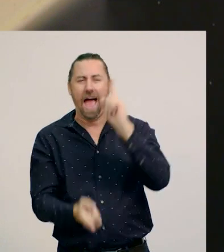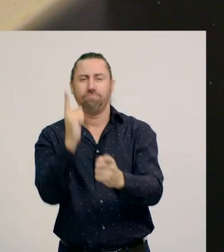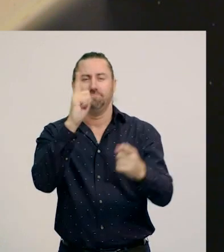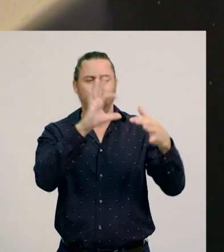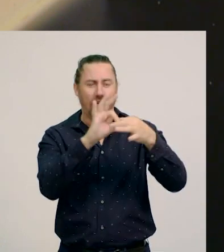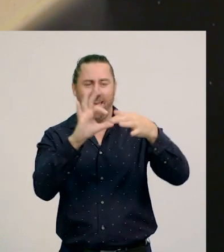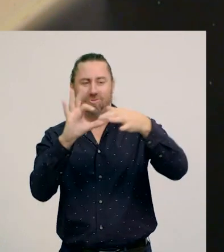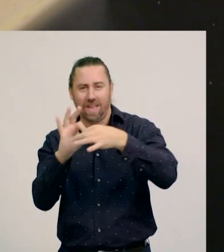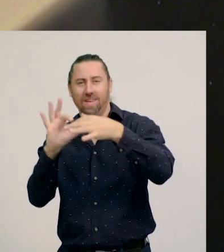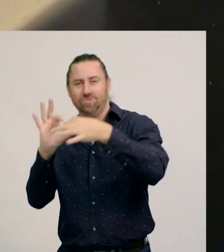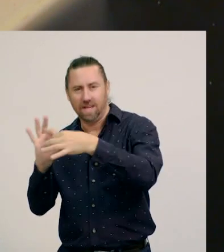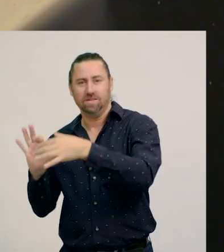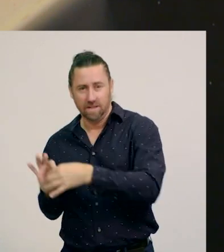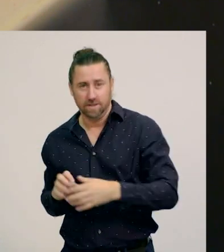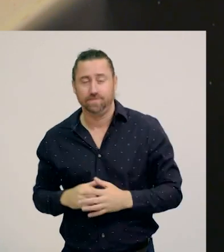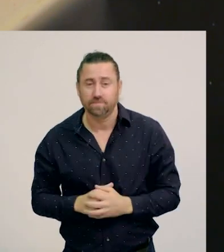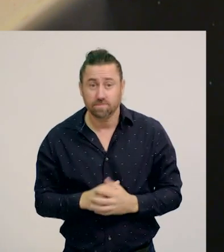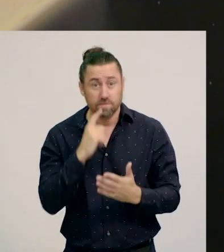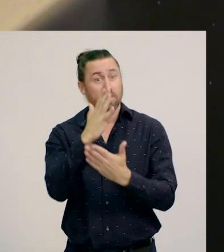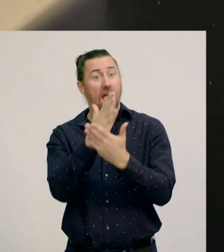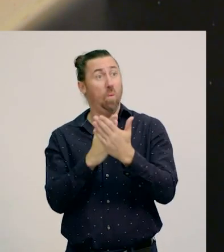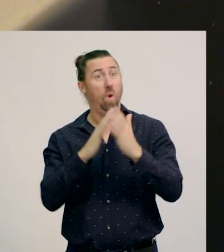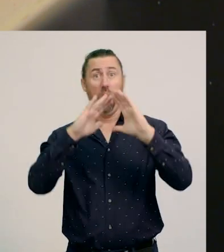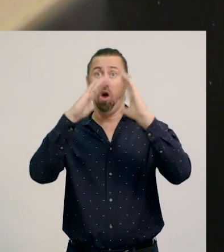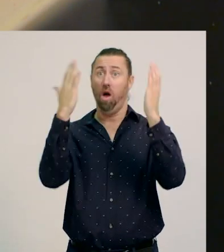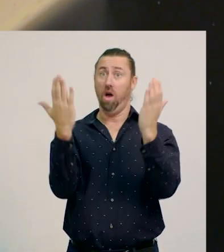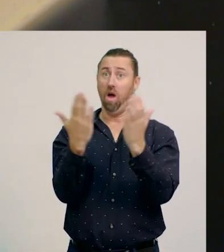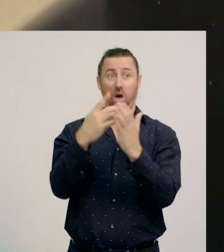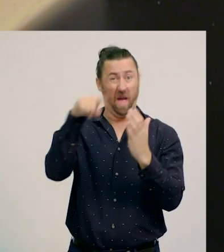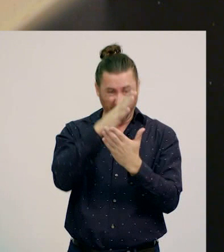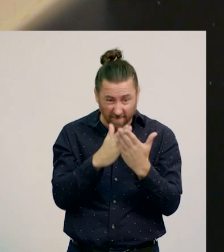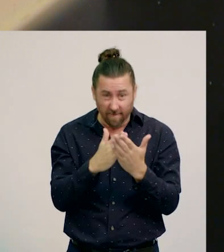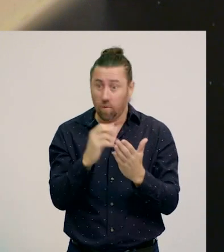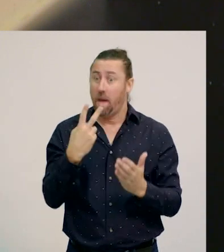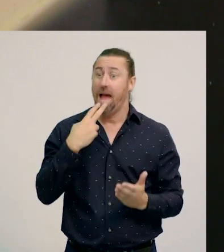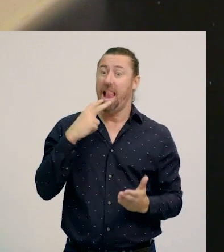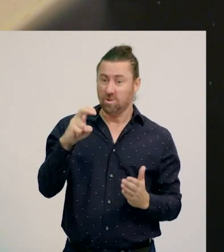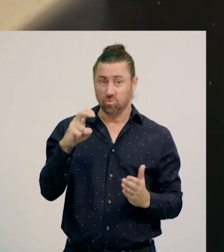It shows how more than half of the world's energy via electricity is generated,